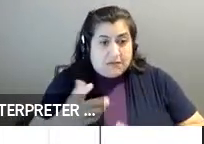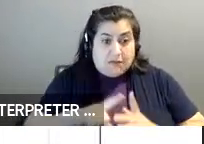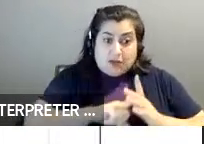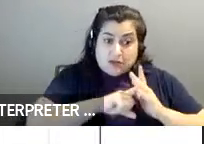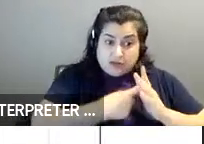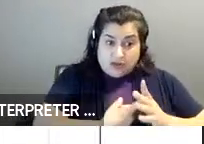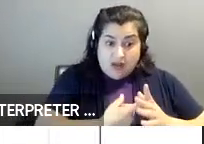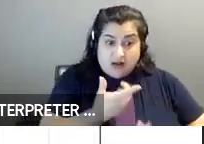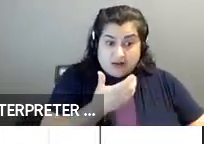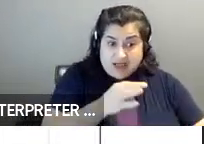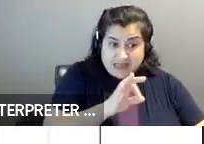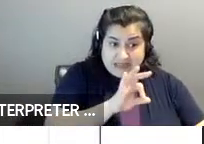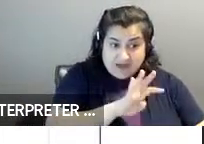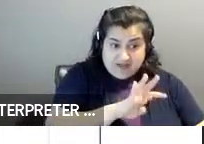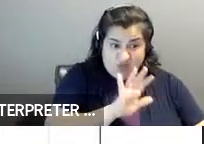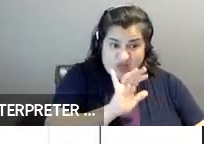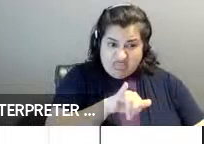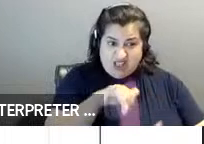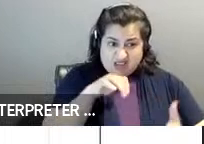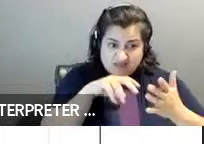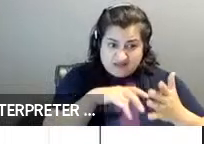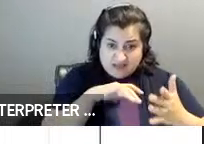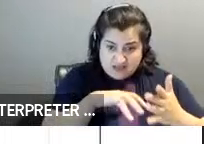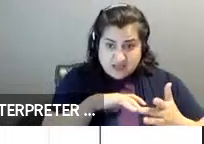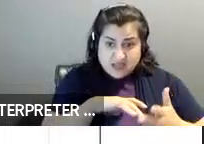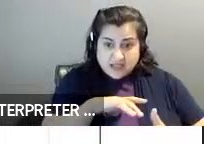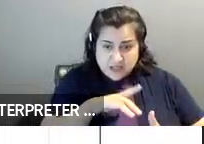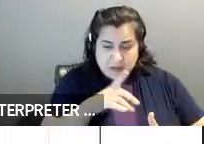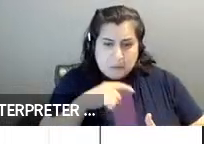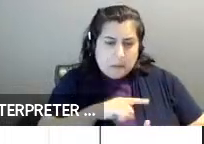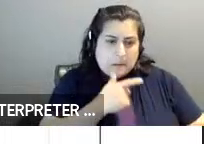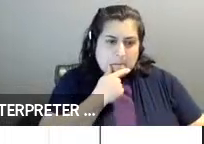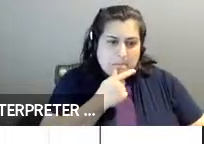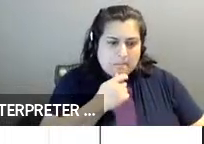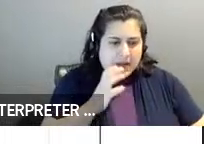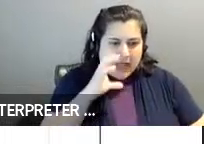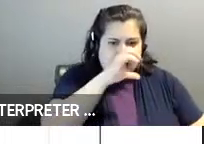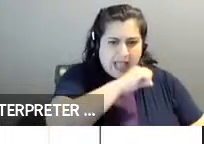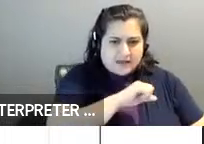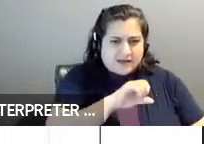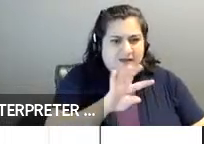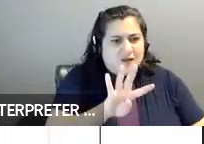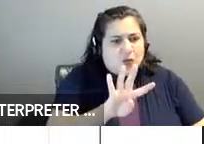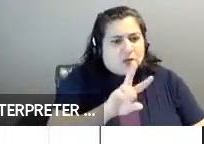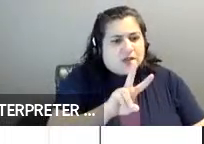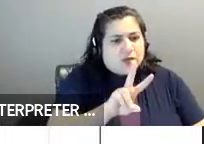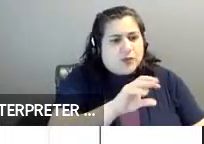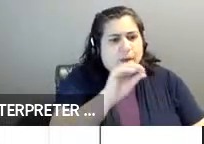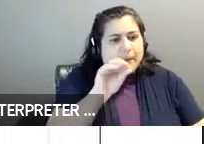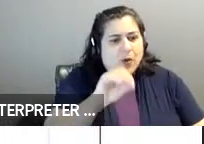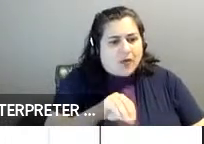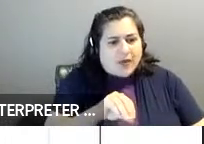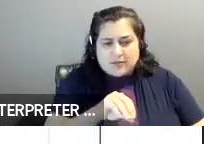on the 1994-97 study, we estimated that 42% would be excluded.